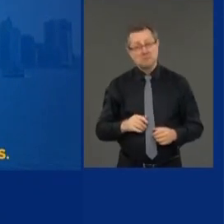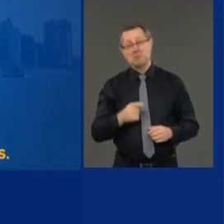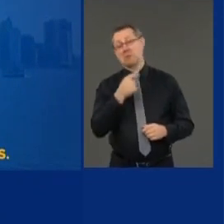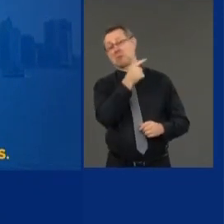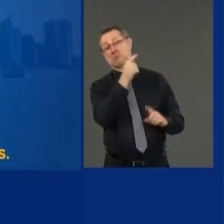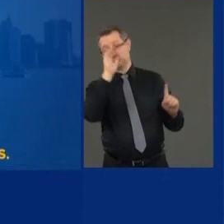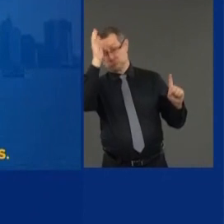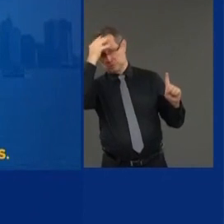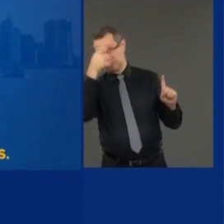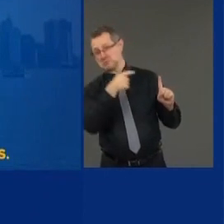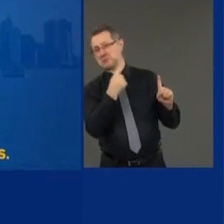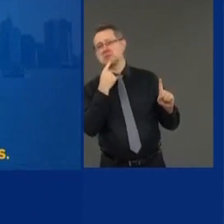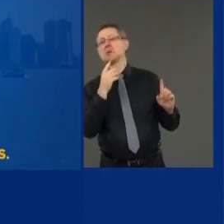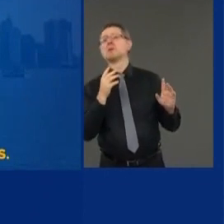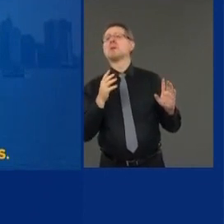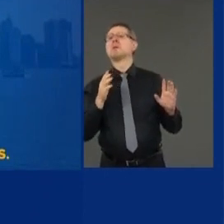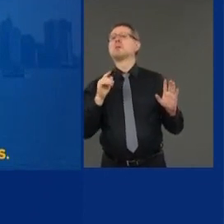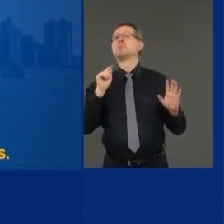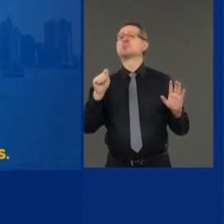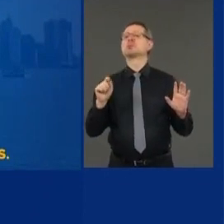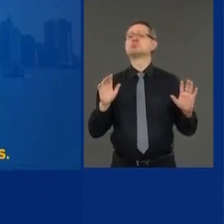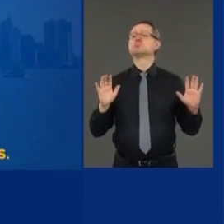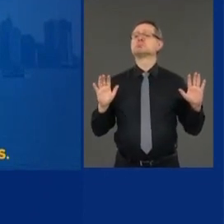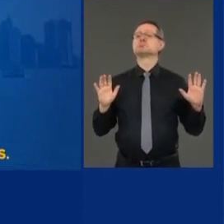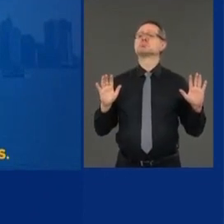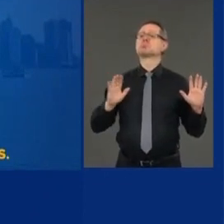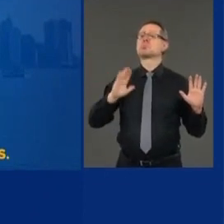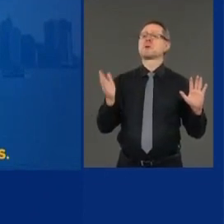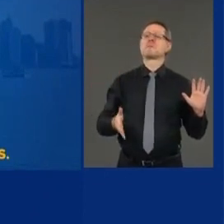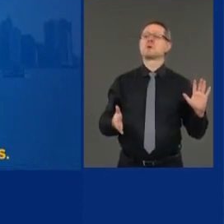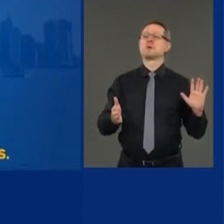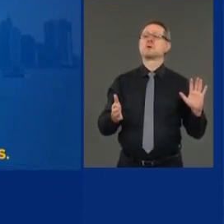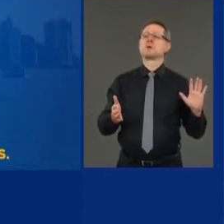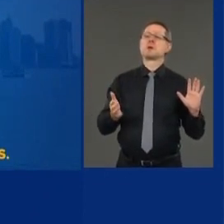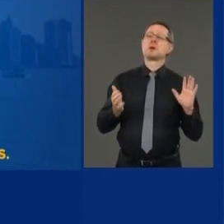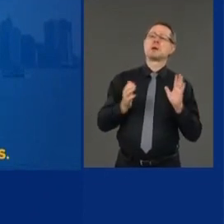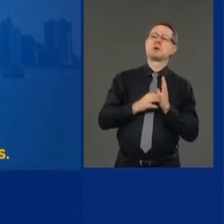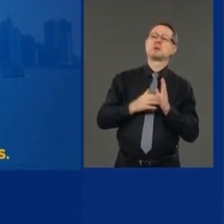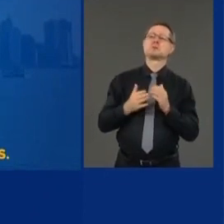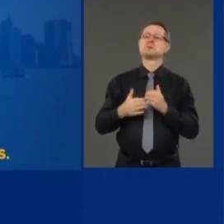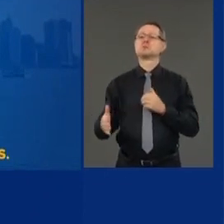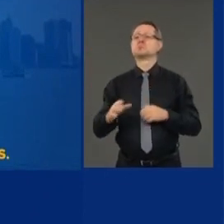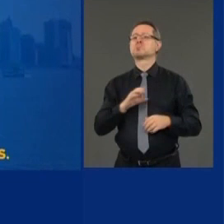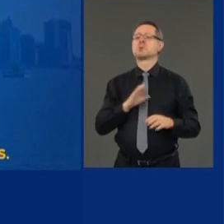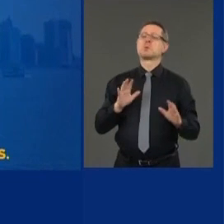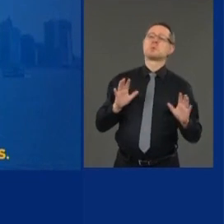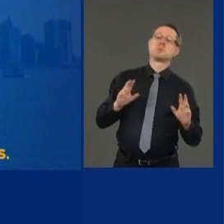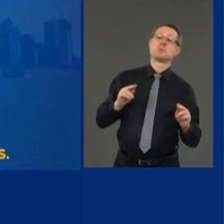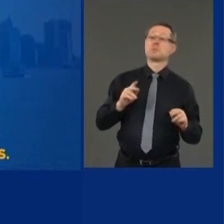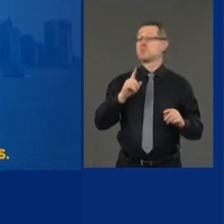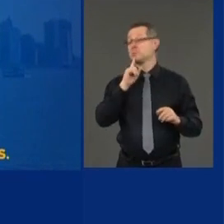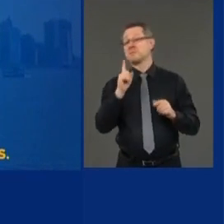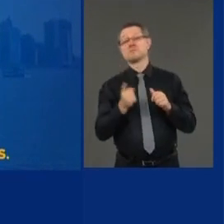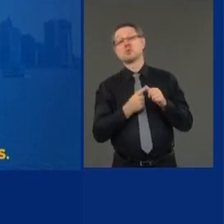HE DID NOT SAY, PERIOD, AD